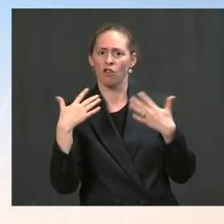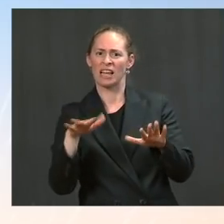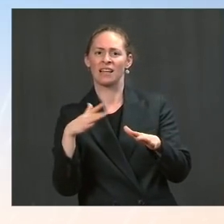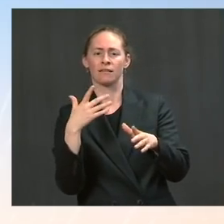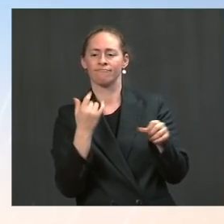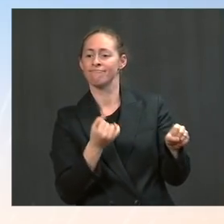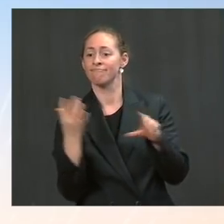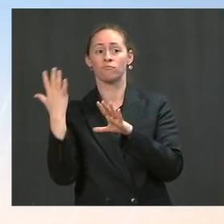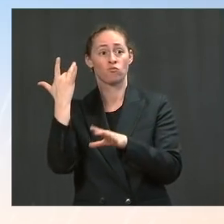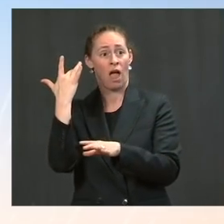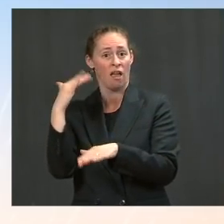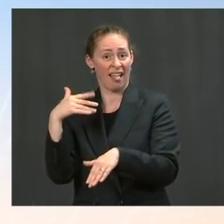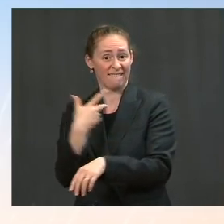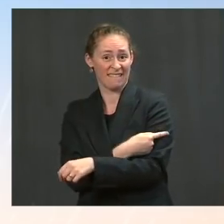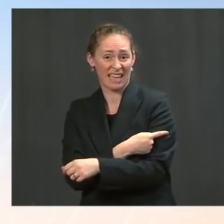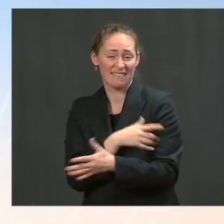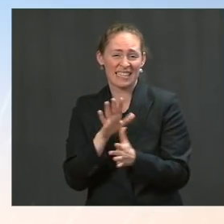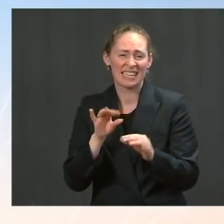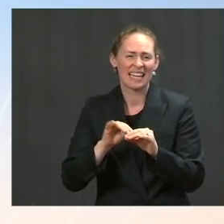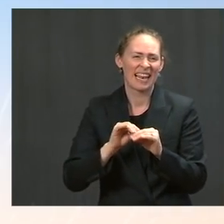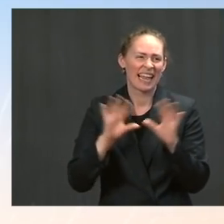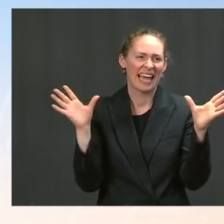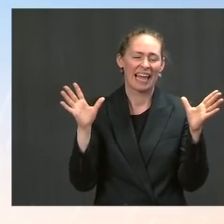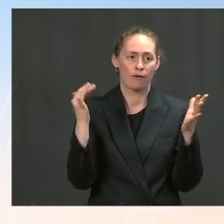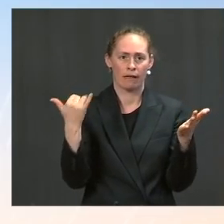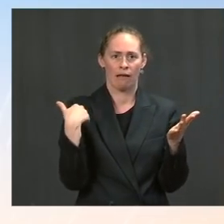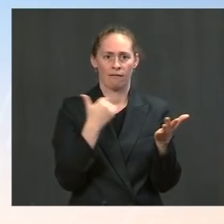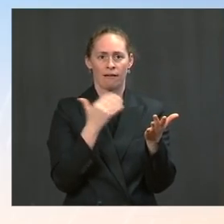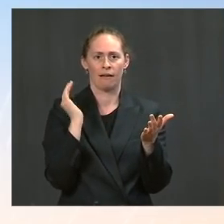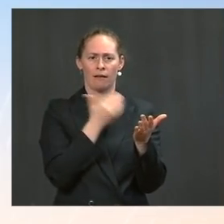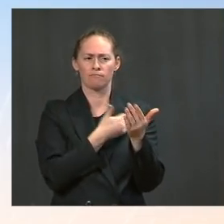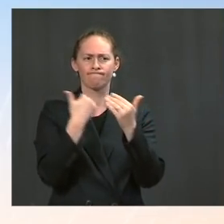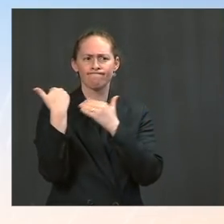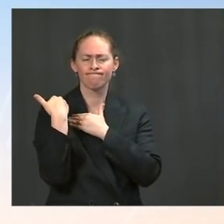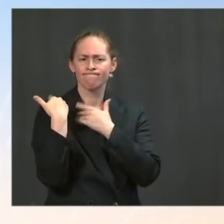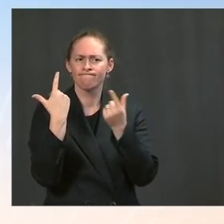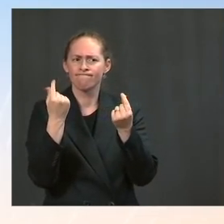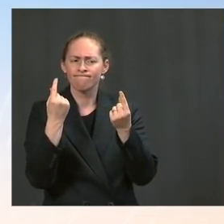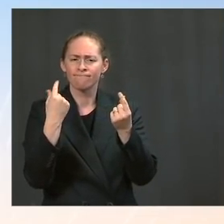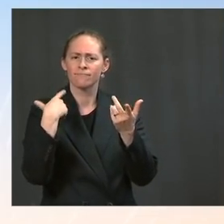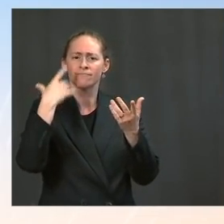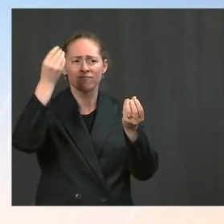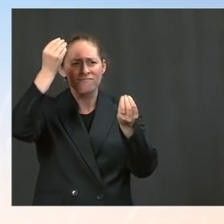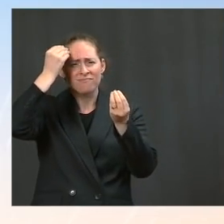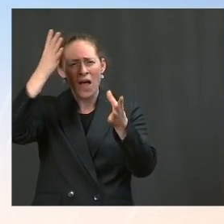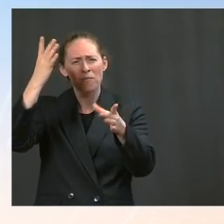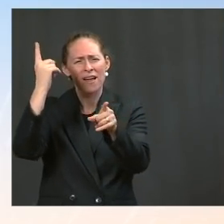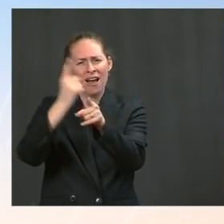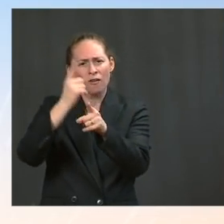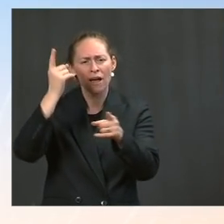What it is our responsibility to do is provide accurate public health information to the public.